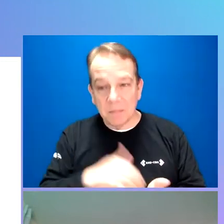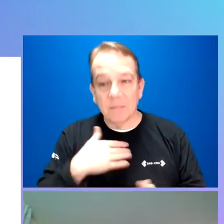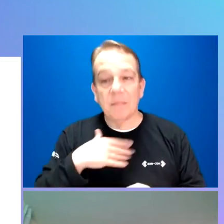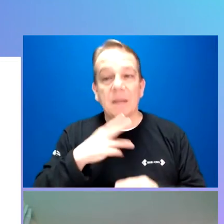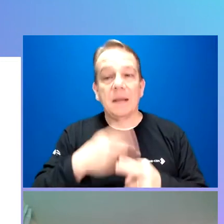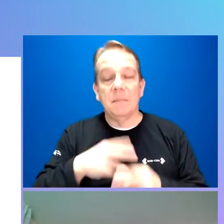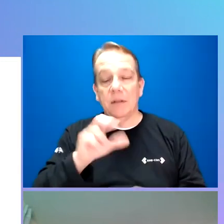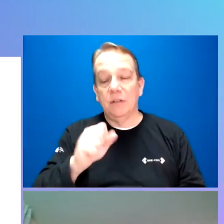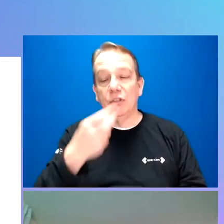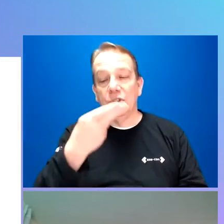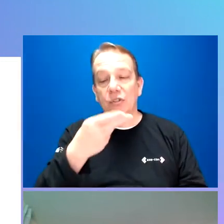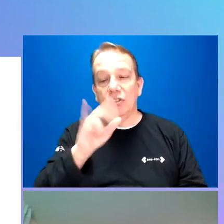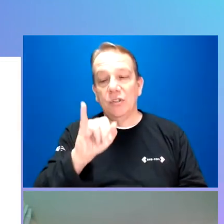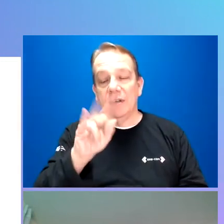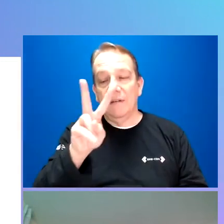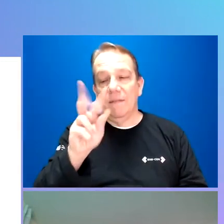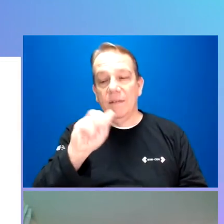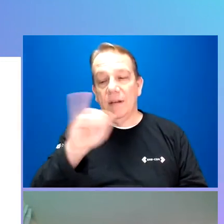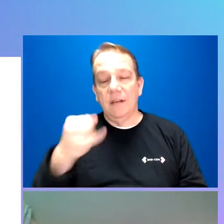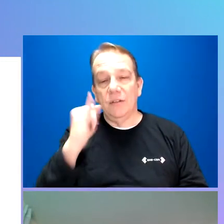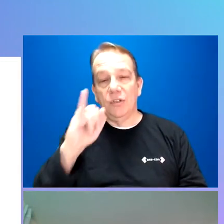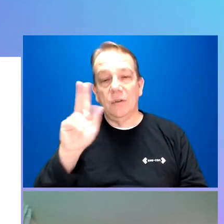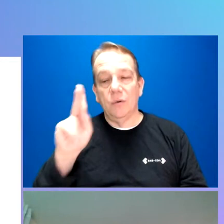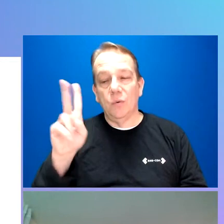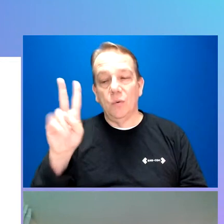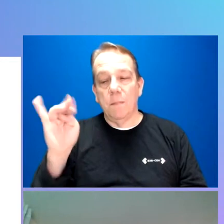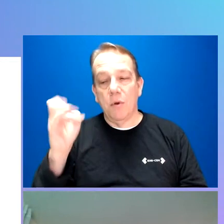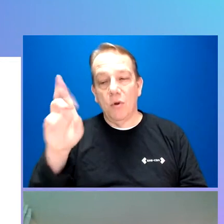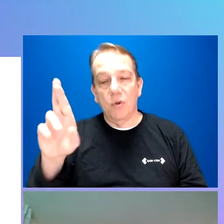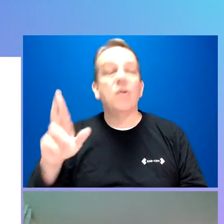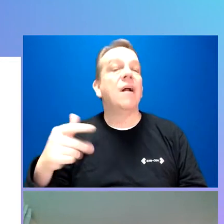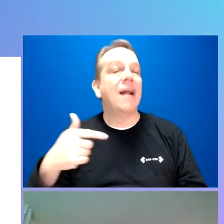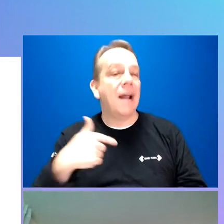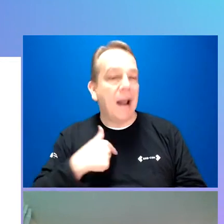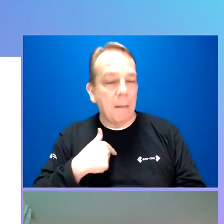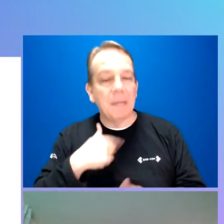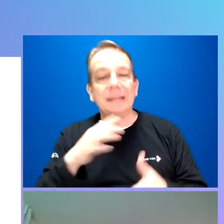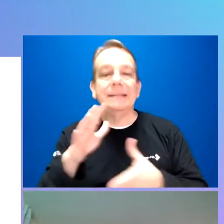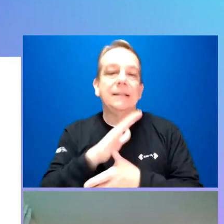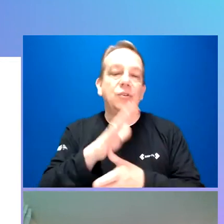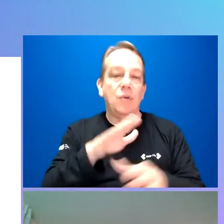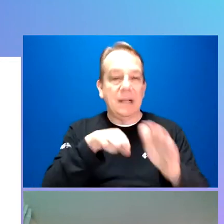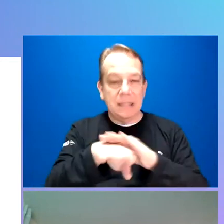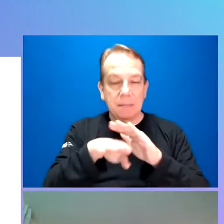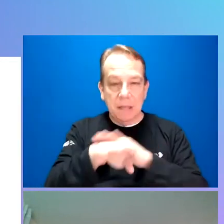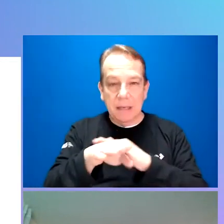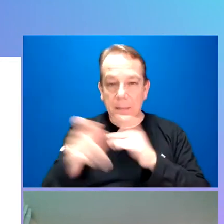work as a senior accessibility